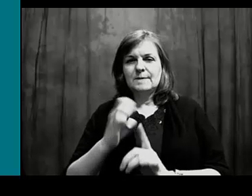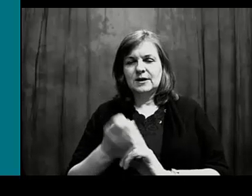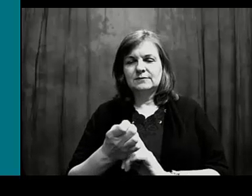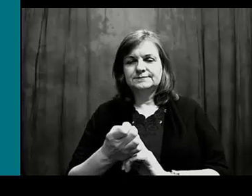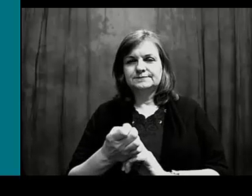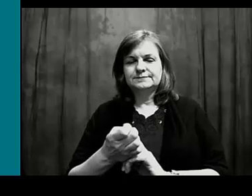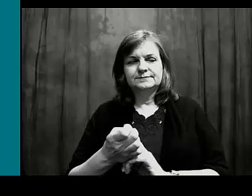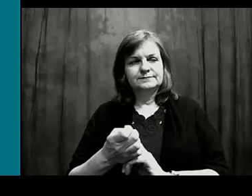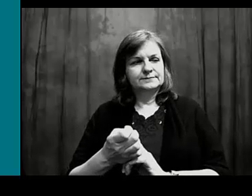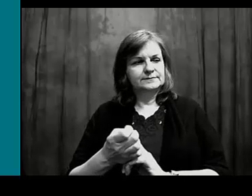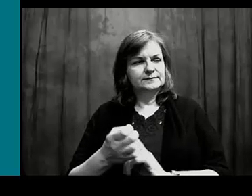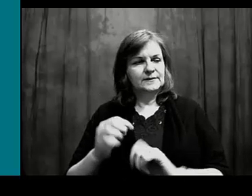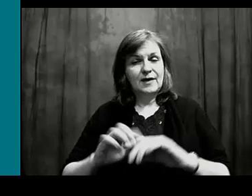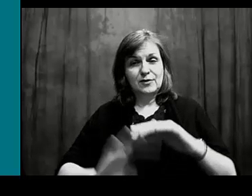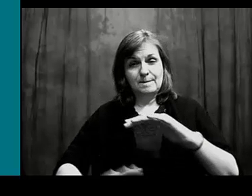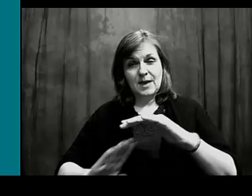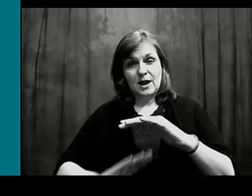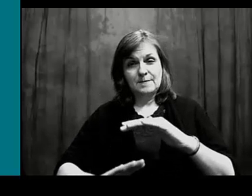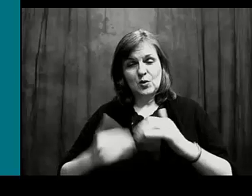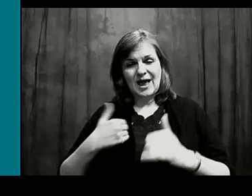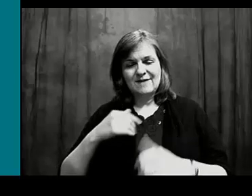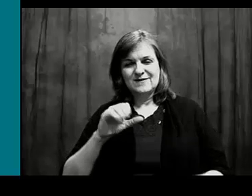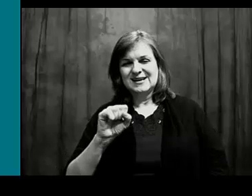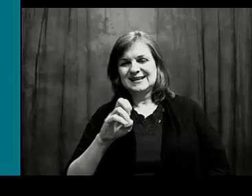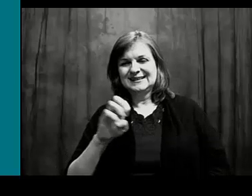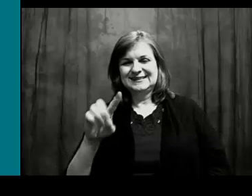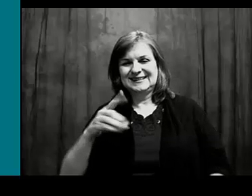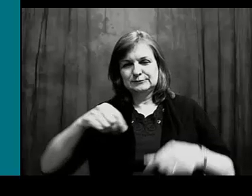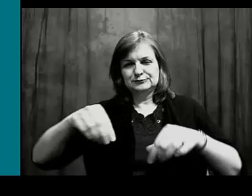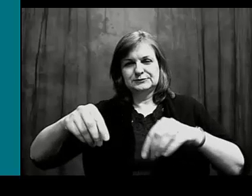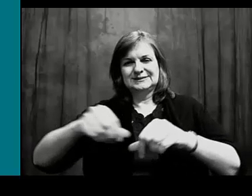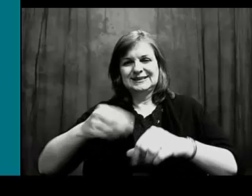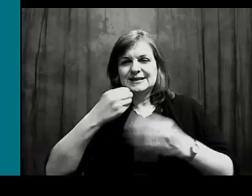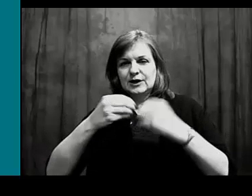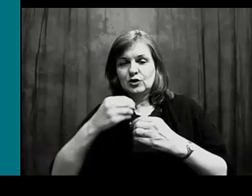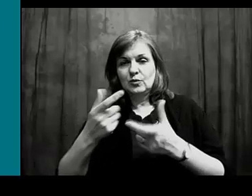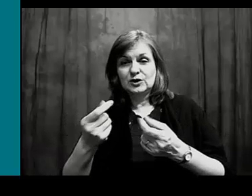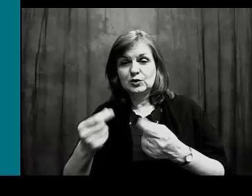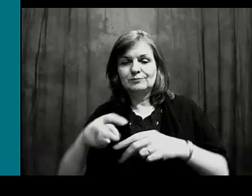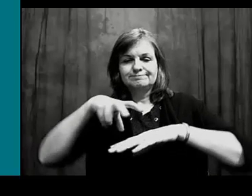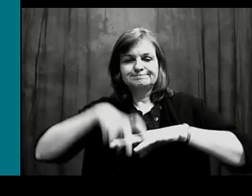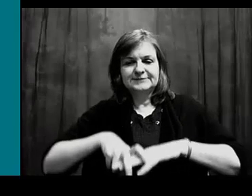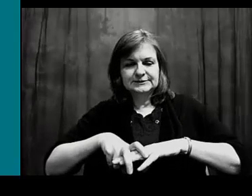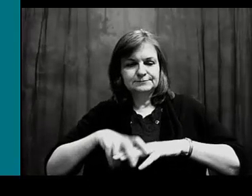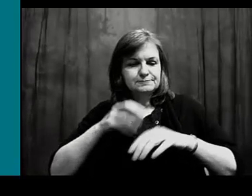I've got me seed eater down here at the bottom he sits on the ground and eats seats